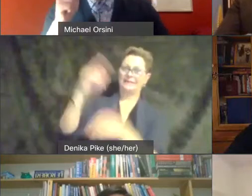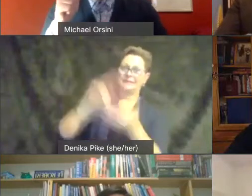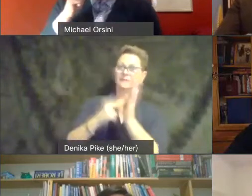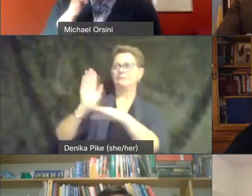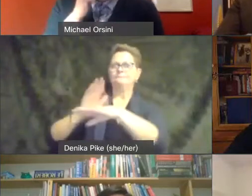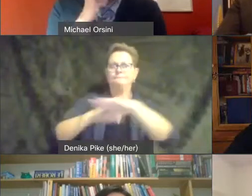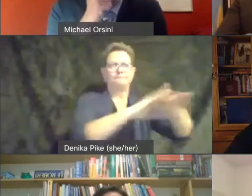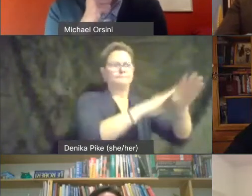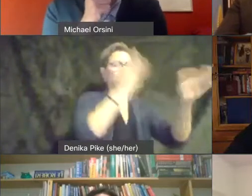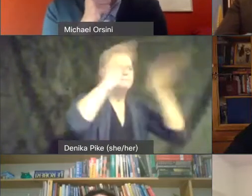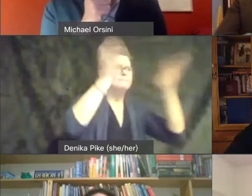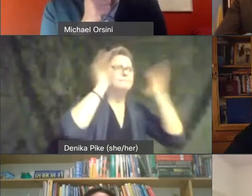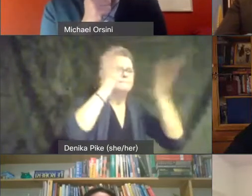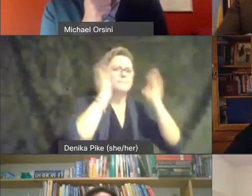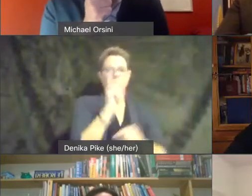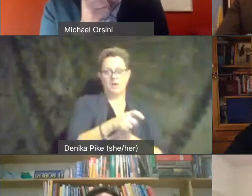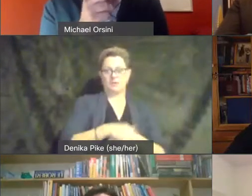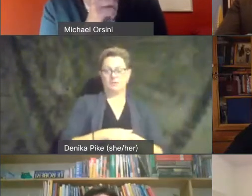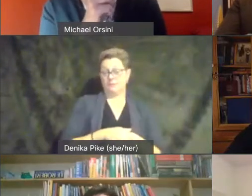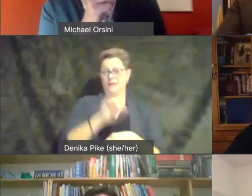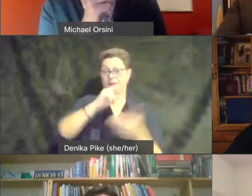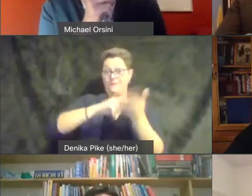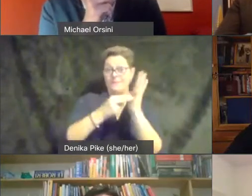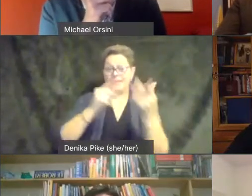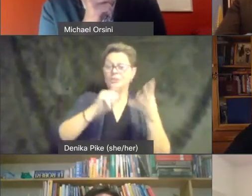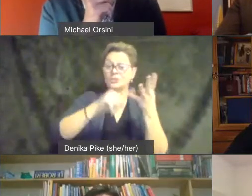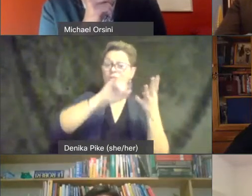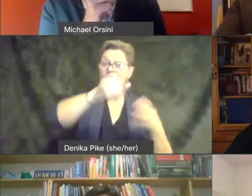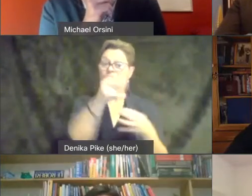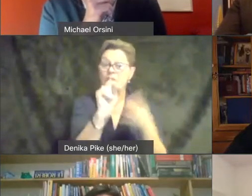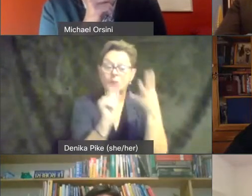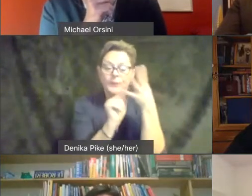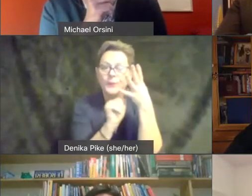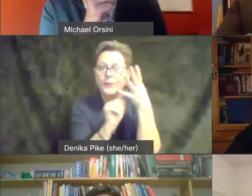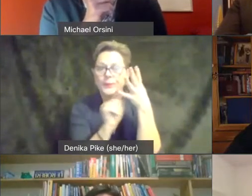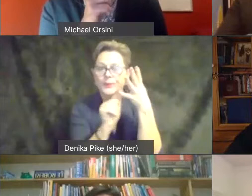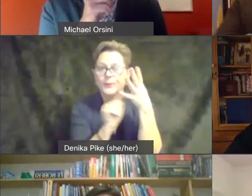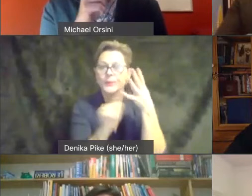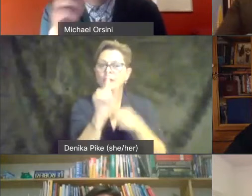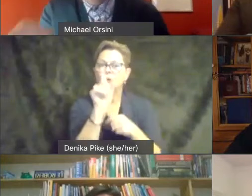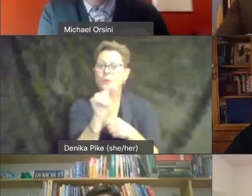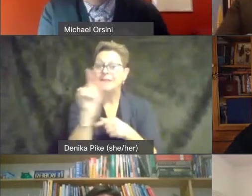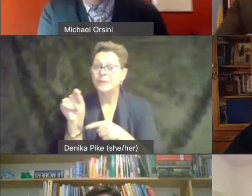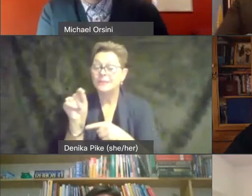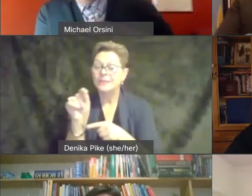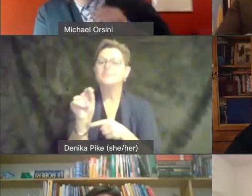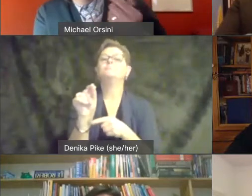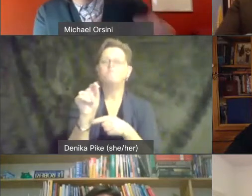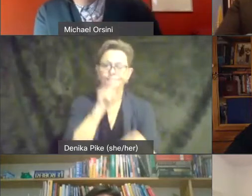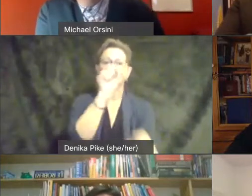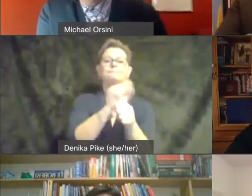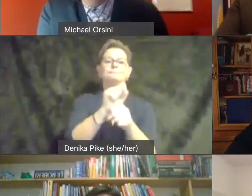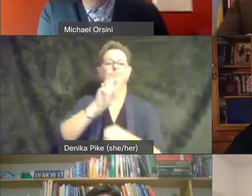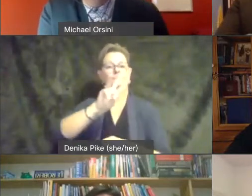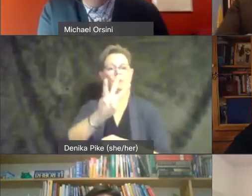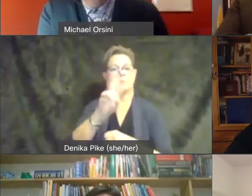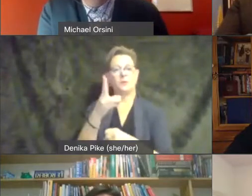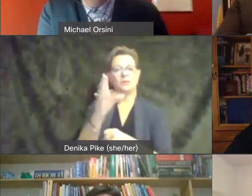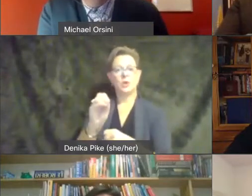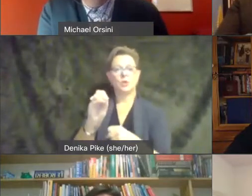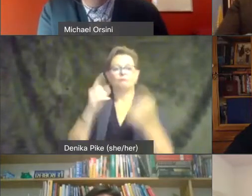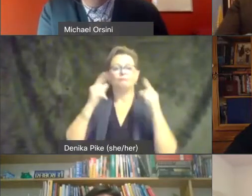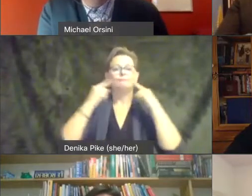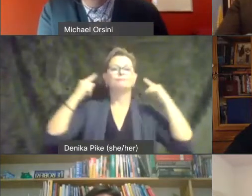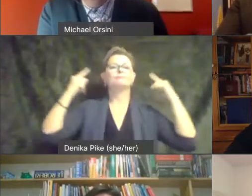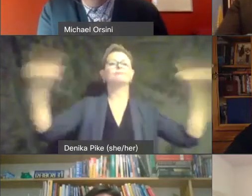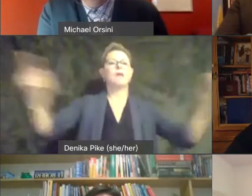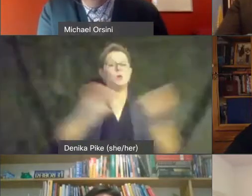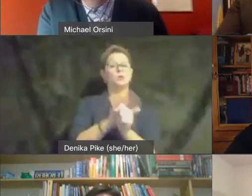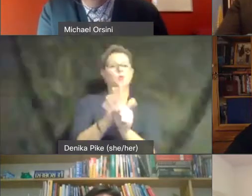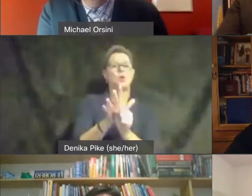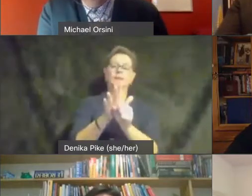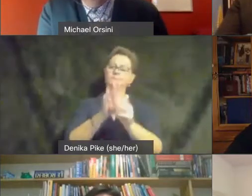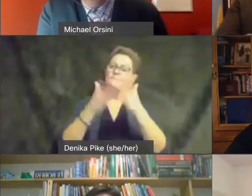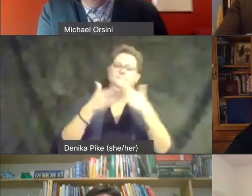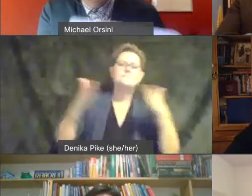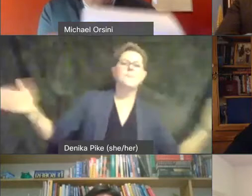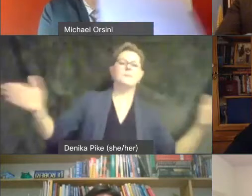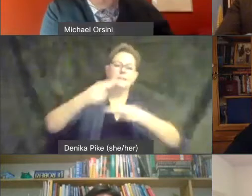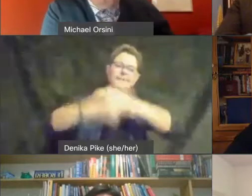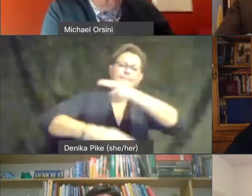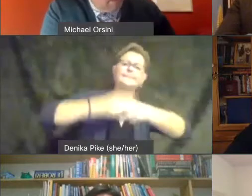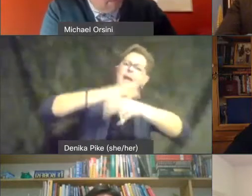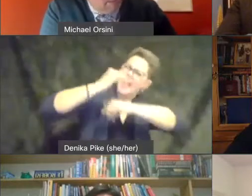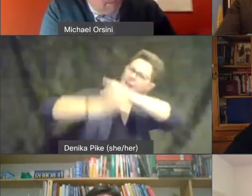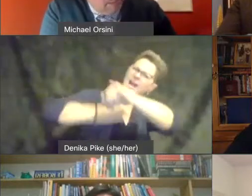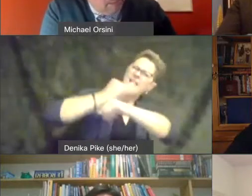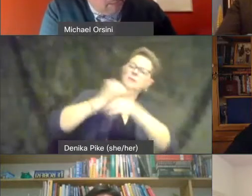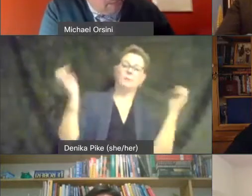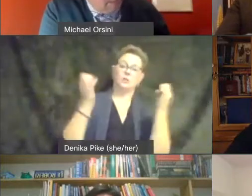And it was at the end of January, on the 30th of January 2020 that the W. H. O. did declare covert 19 a public health emergency of international concern. Now, for some people that was too late, they said, it should've happened earlier. Some people was too soon.